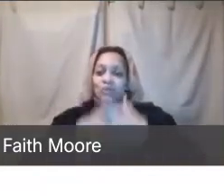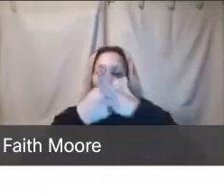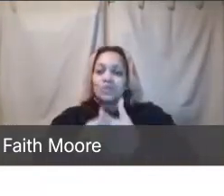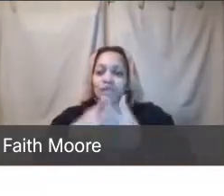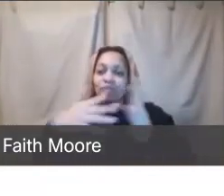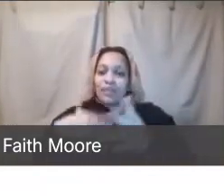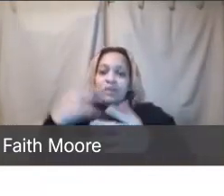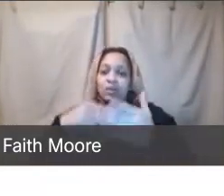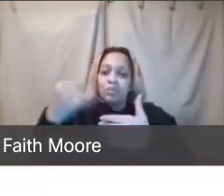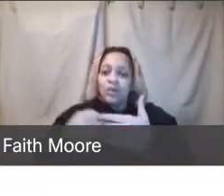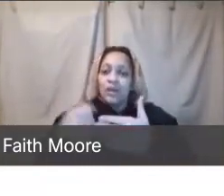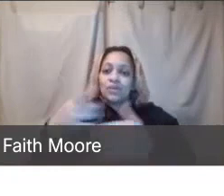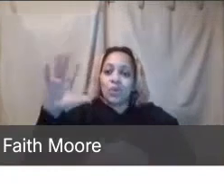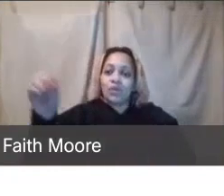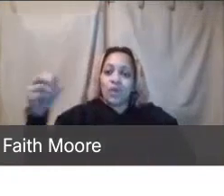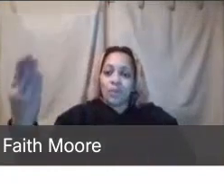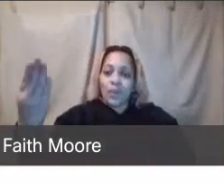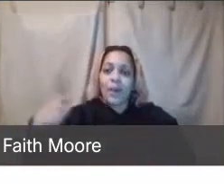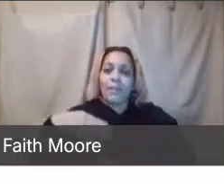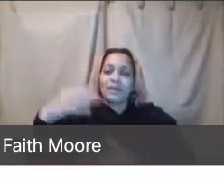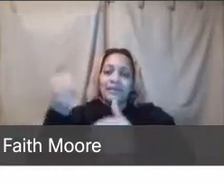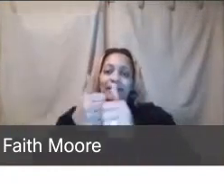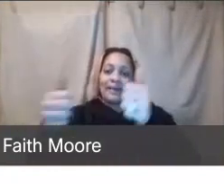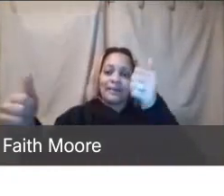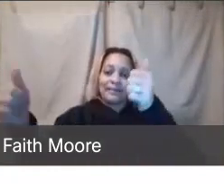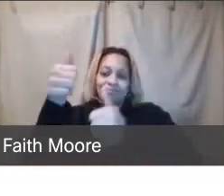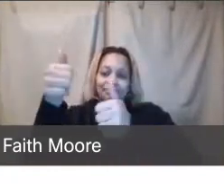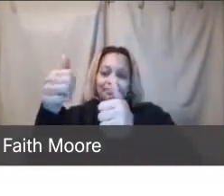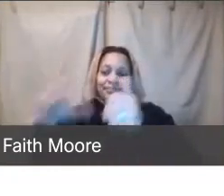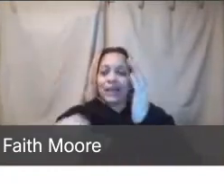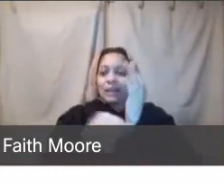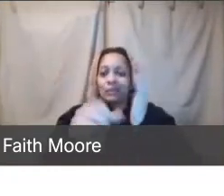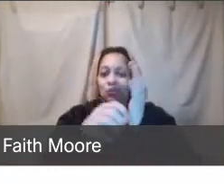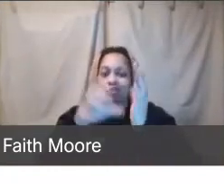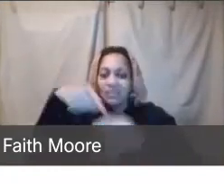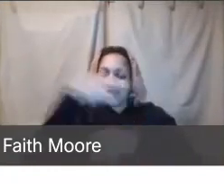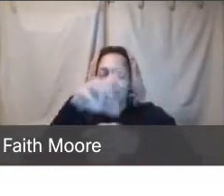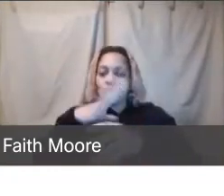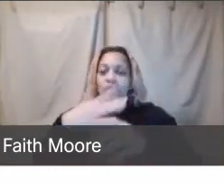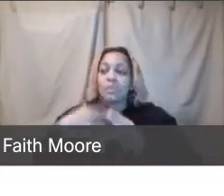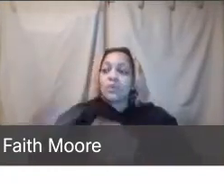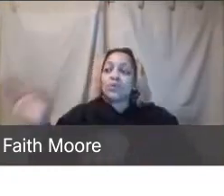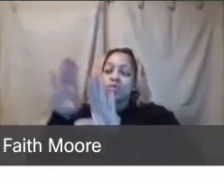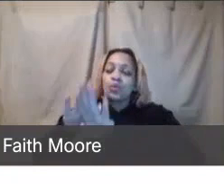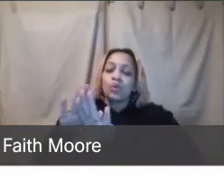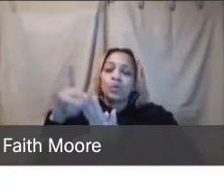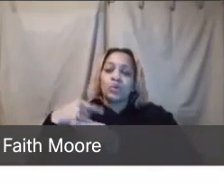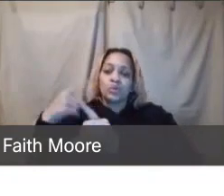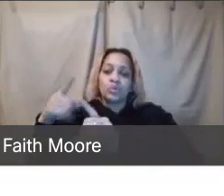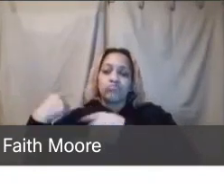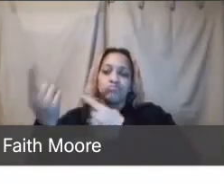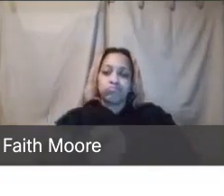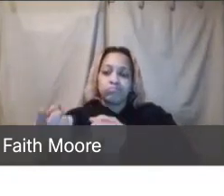I was mostly open once in a while. It was closed, uh, over the last 4 years, it's been closed much more of the time and starting in. I would say June.